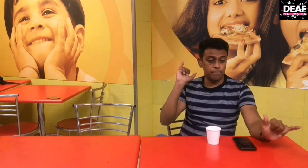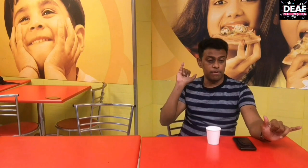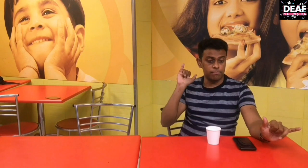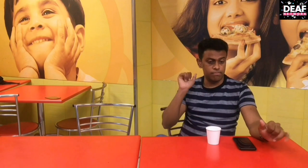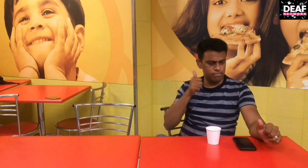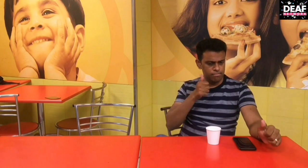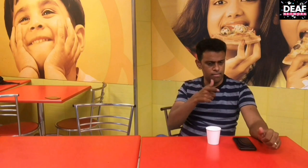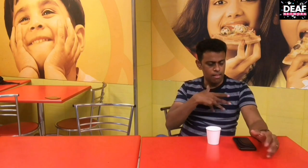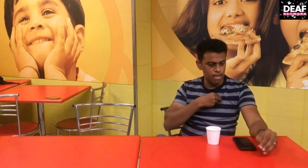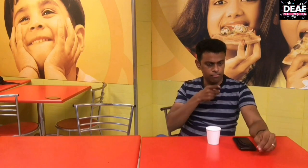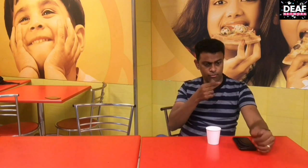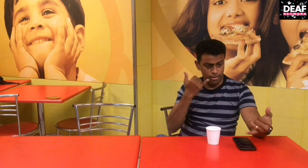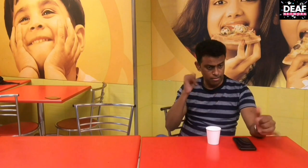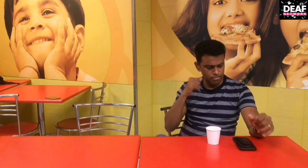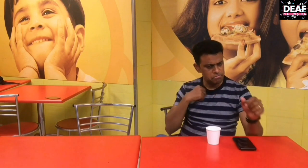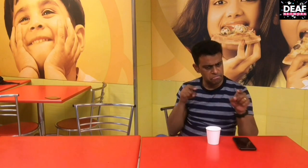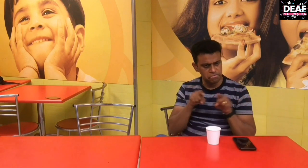I am independent, the same you are.